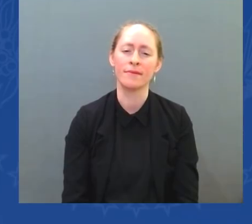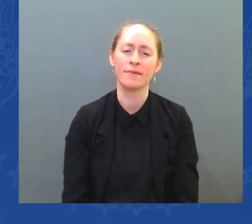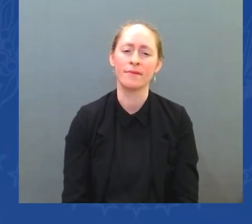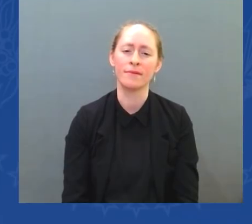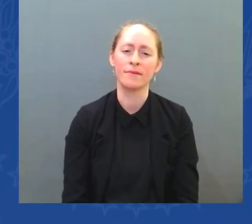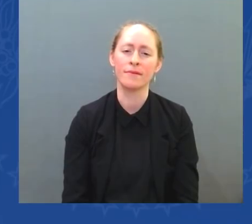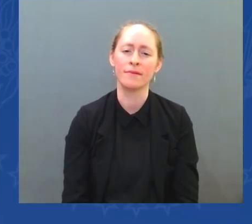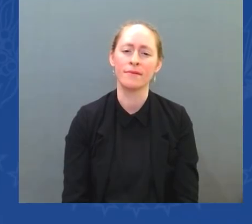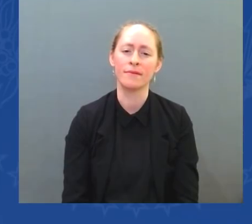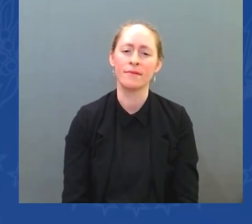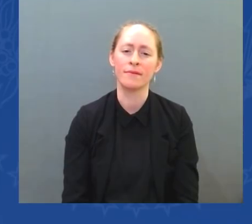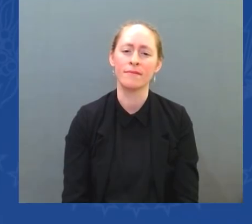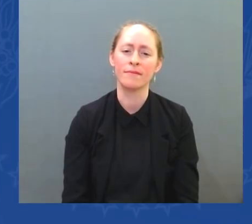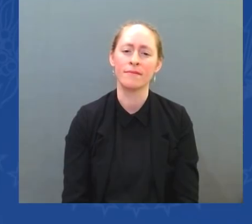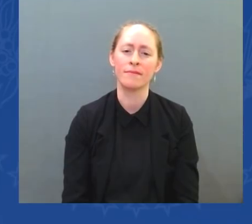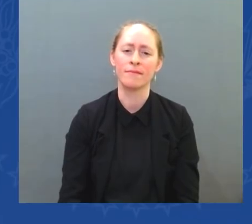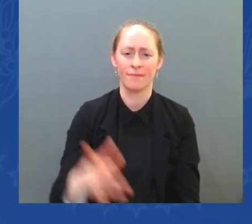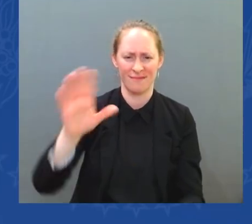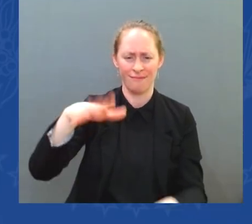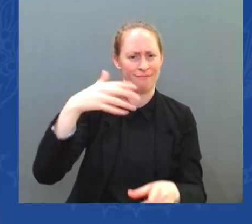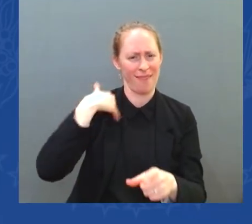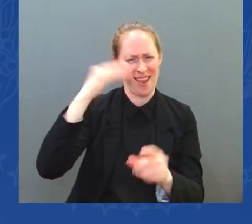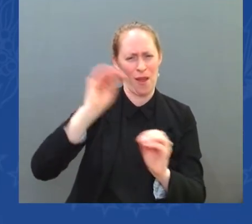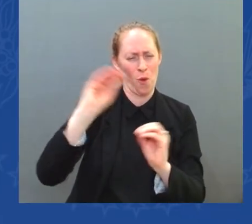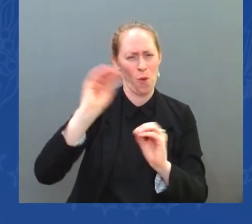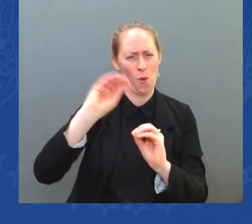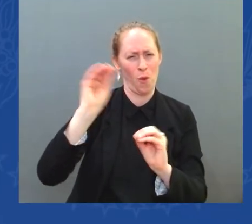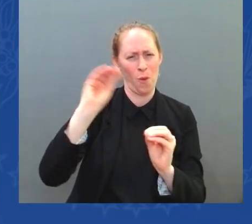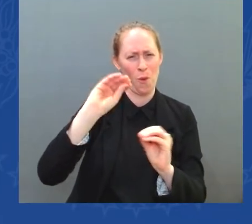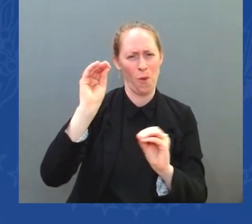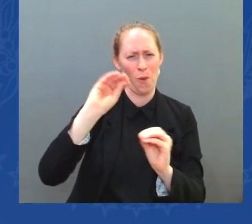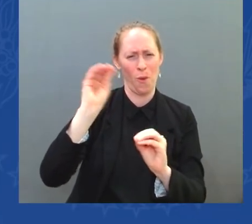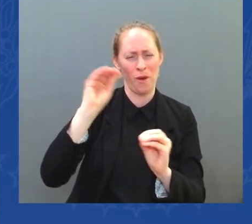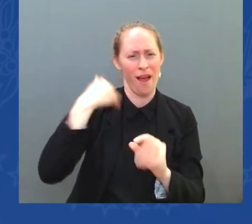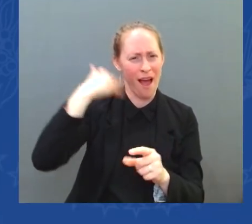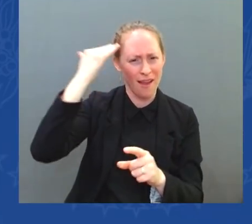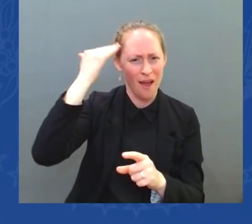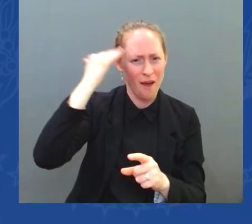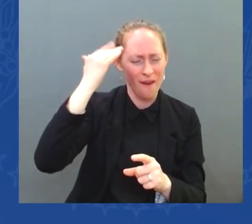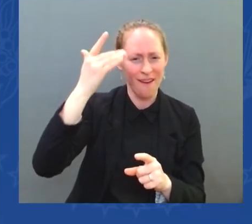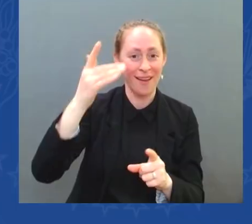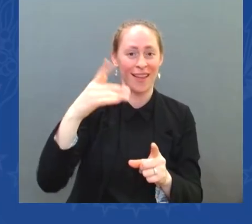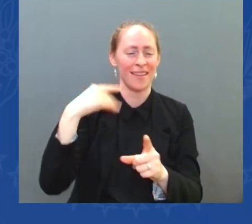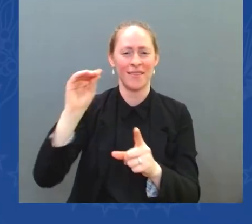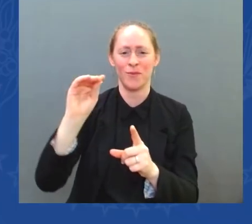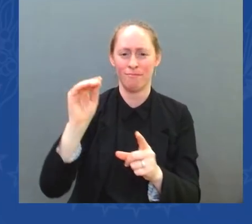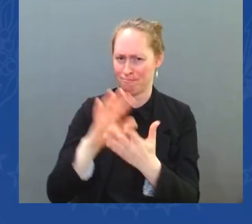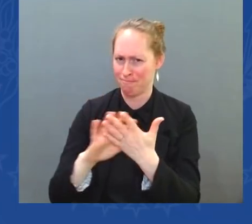How many times have you had a son or daughter, niece or nephew, say, "I don't want to move, but I have to.